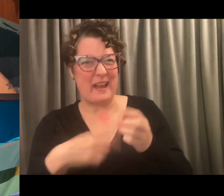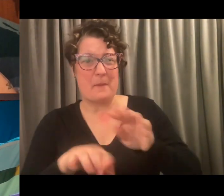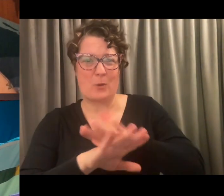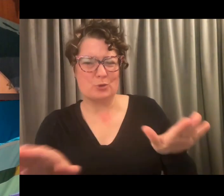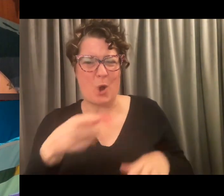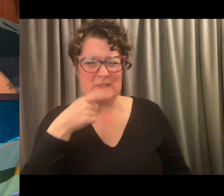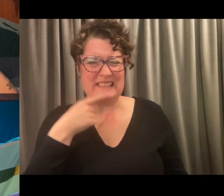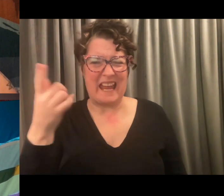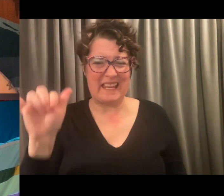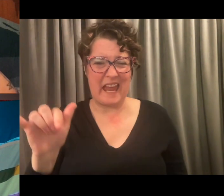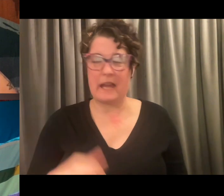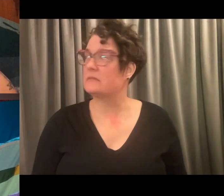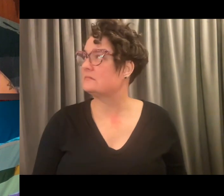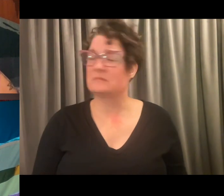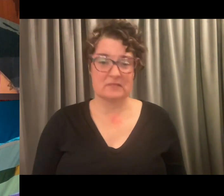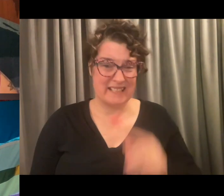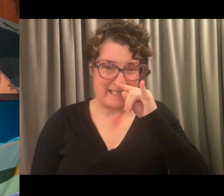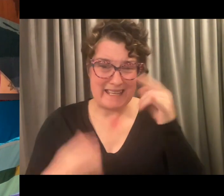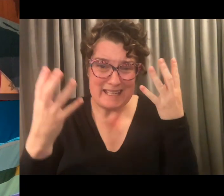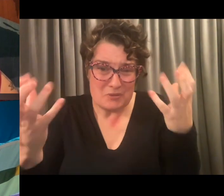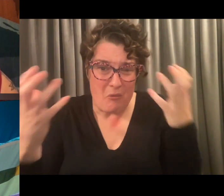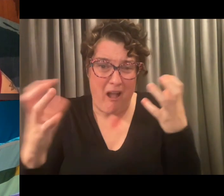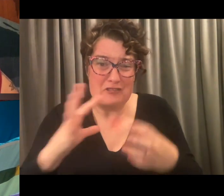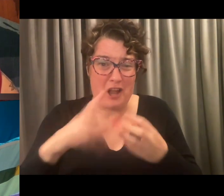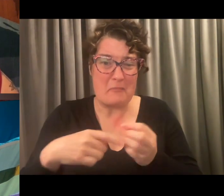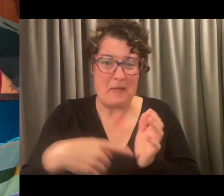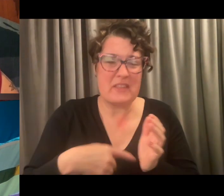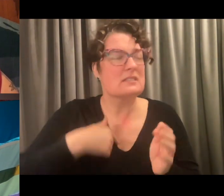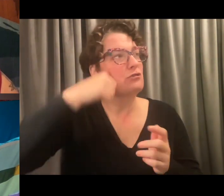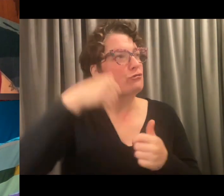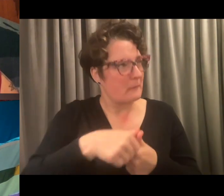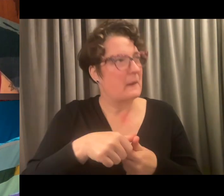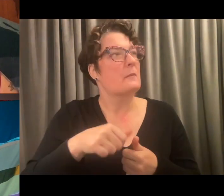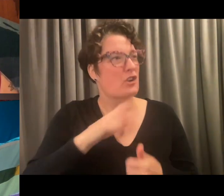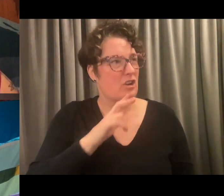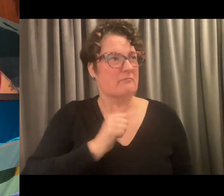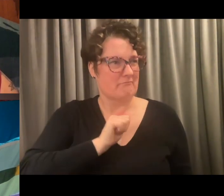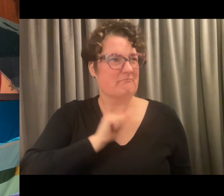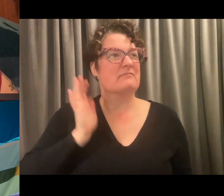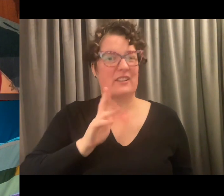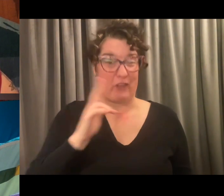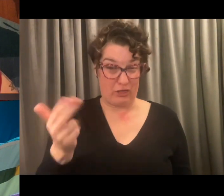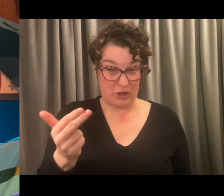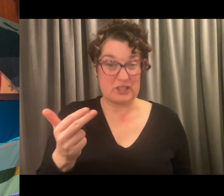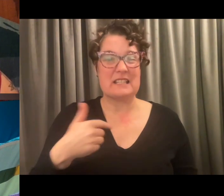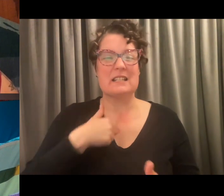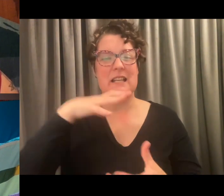I remember being 13 and in a choir class where our teacher would let us talk about things like sex.